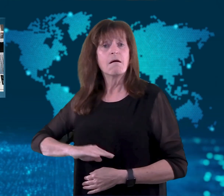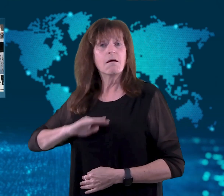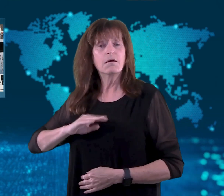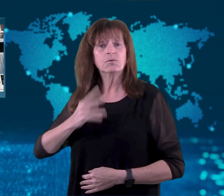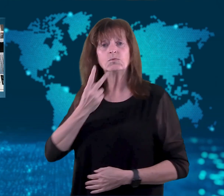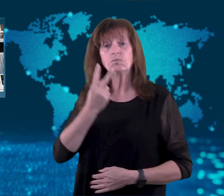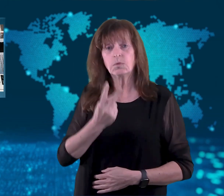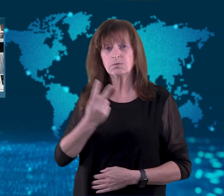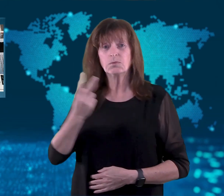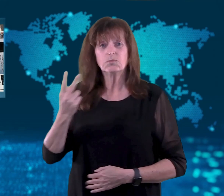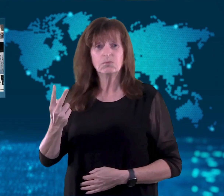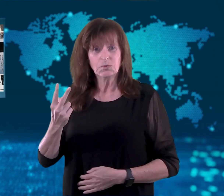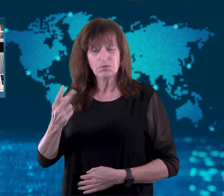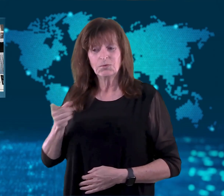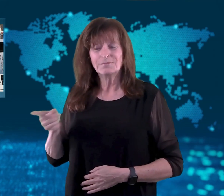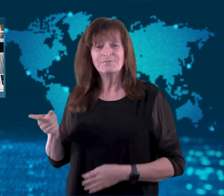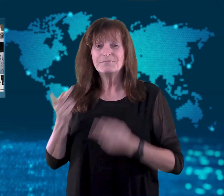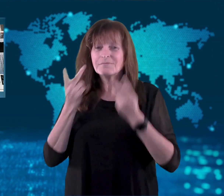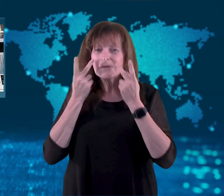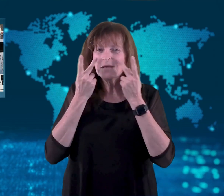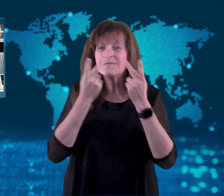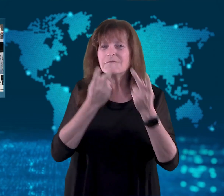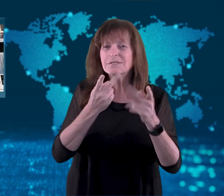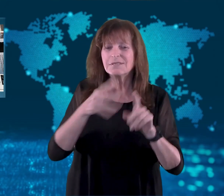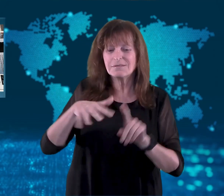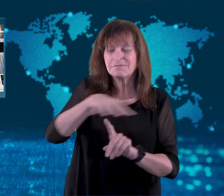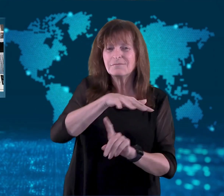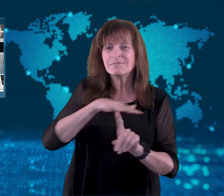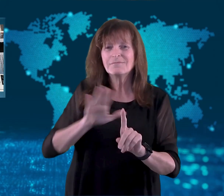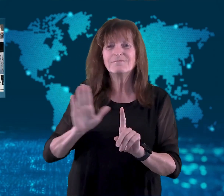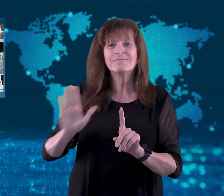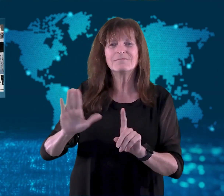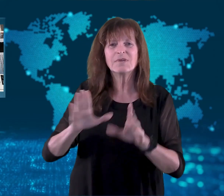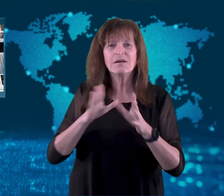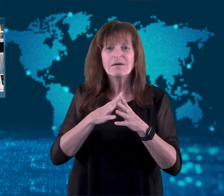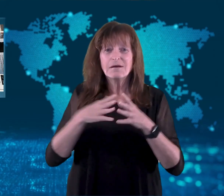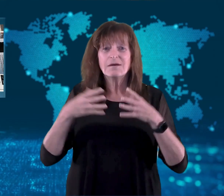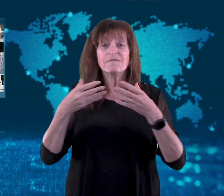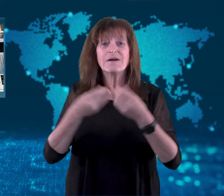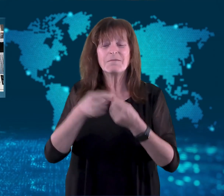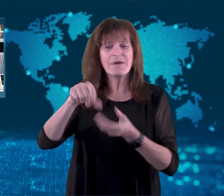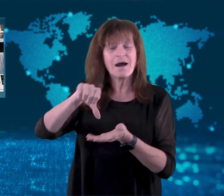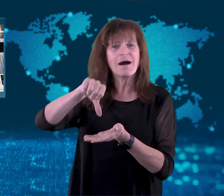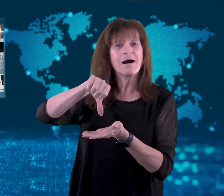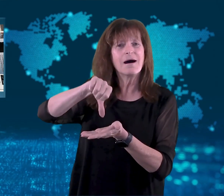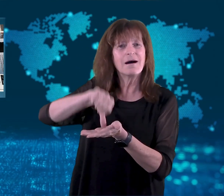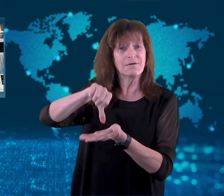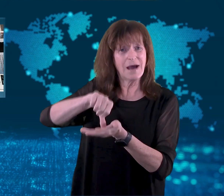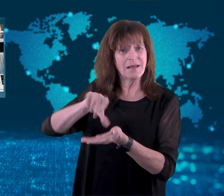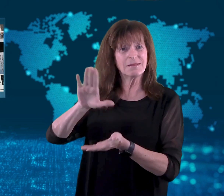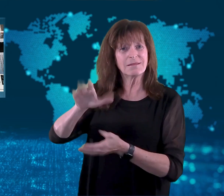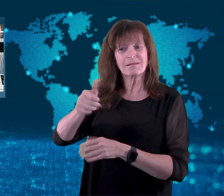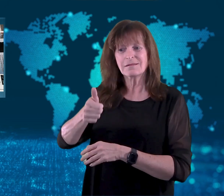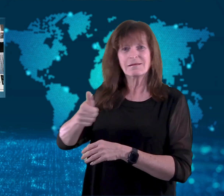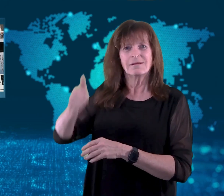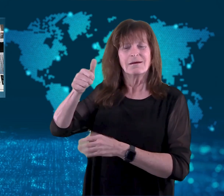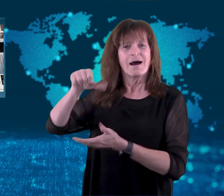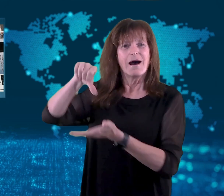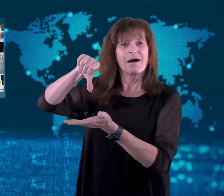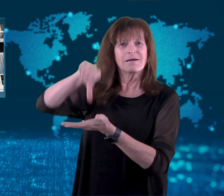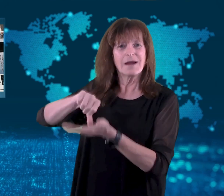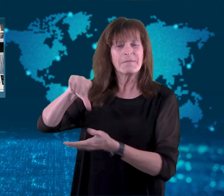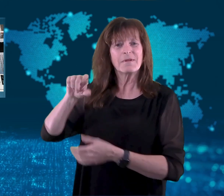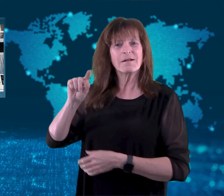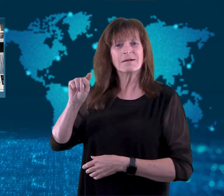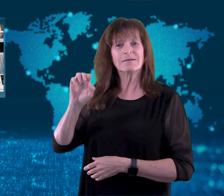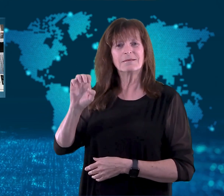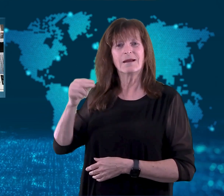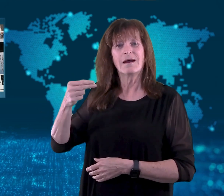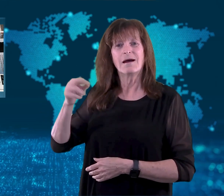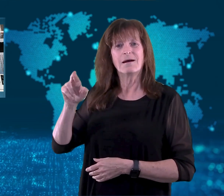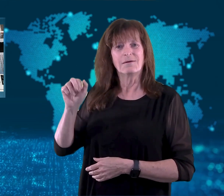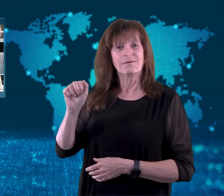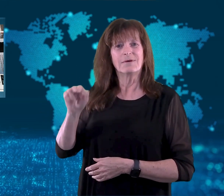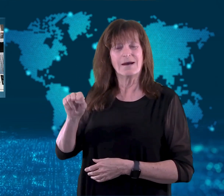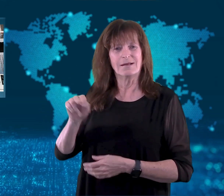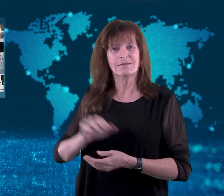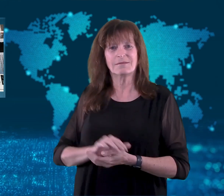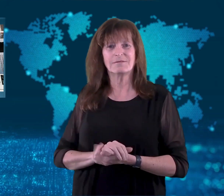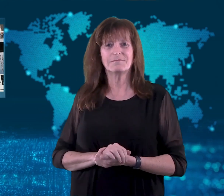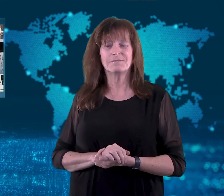While she was there, she was detained by a specialist police unit that is responsible for